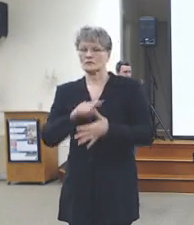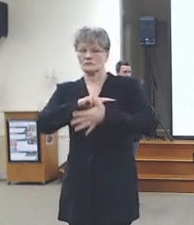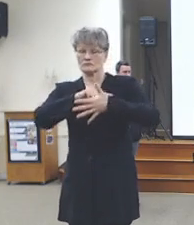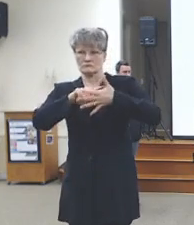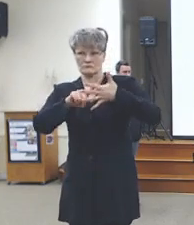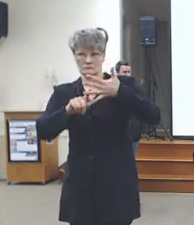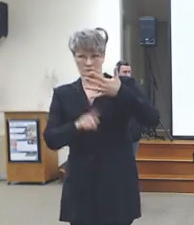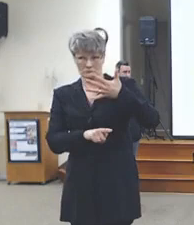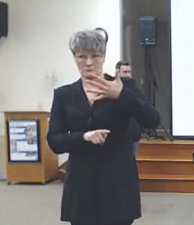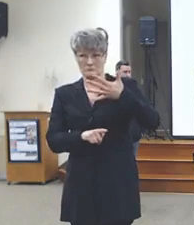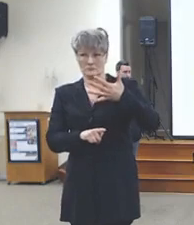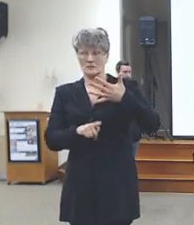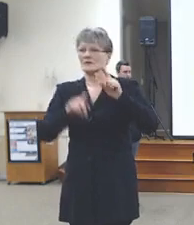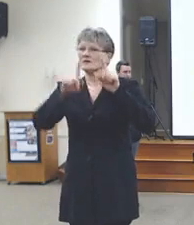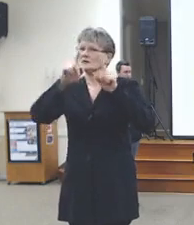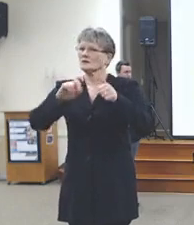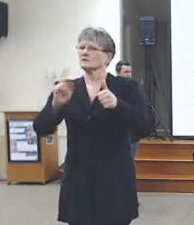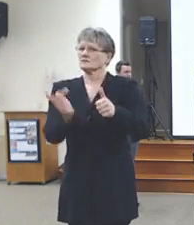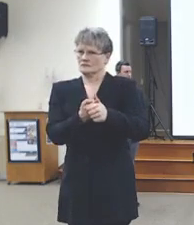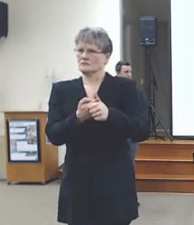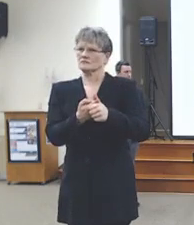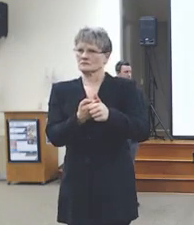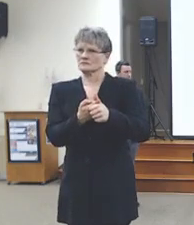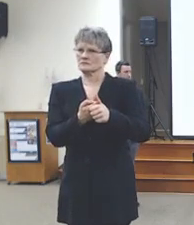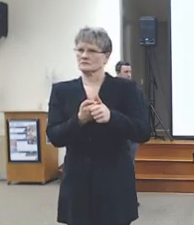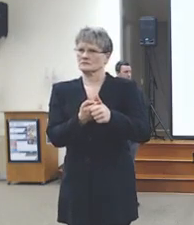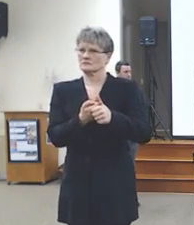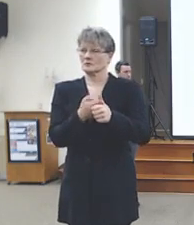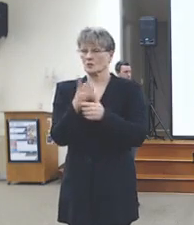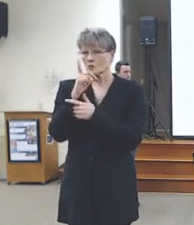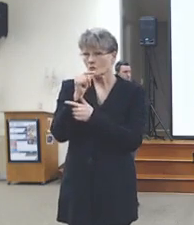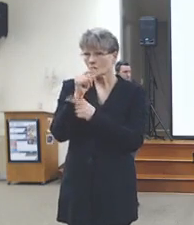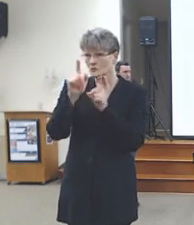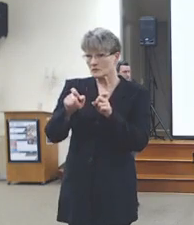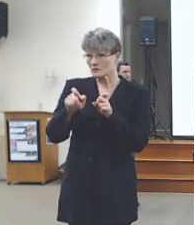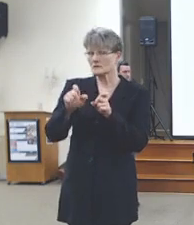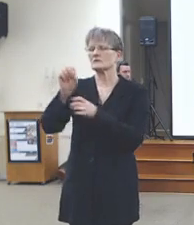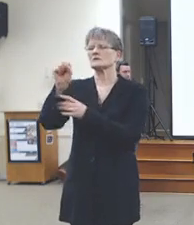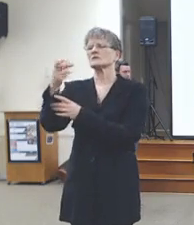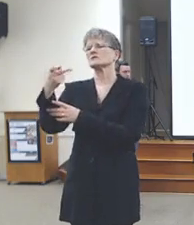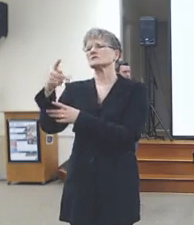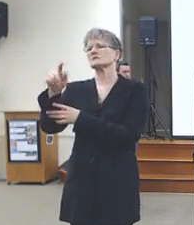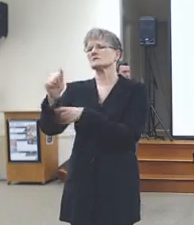tests would come to the Shasta County Public Health lab other people can be